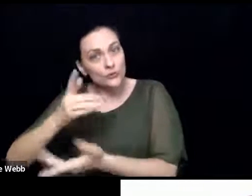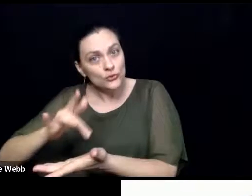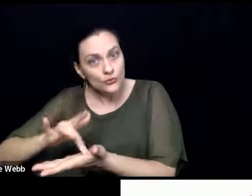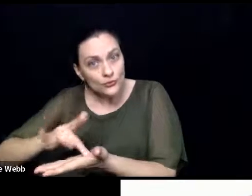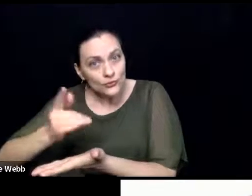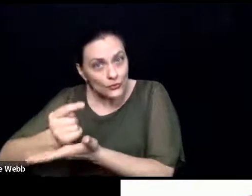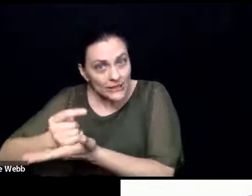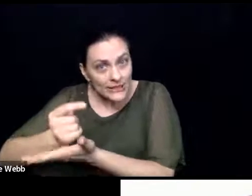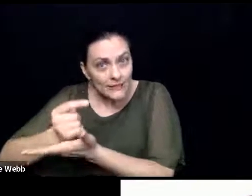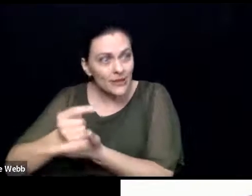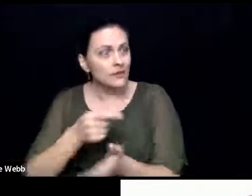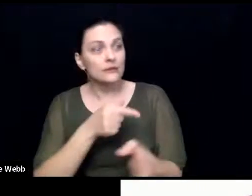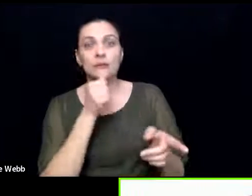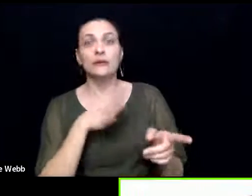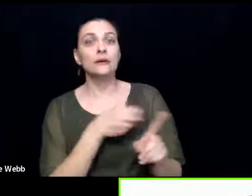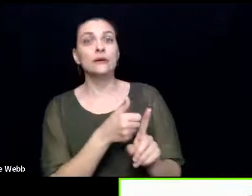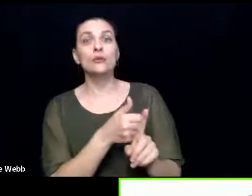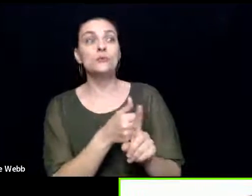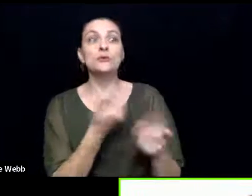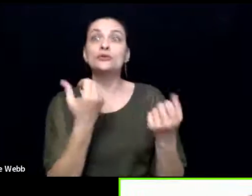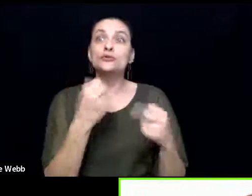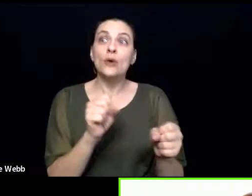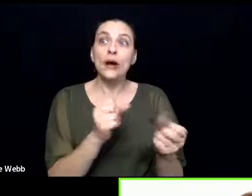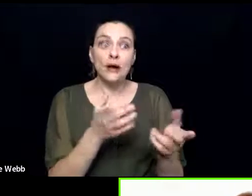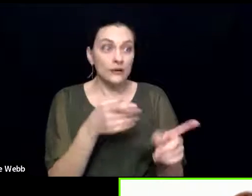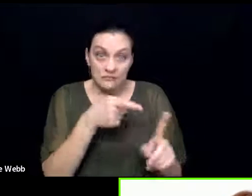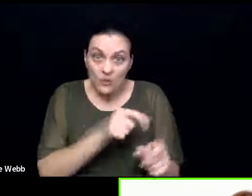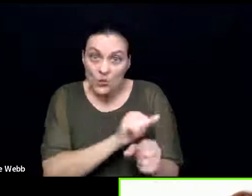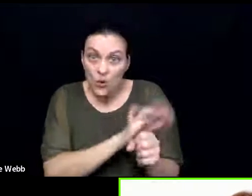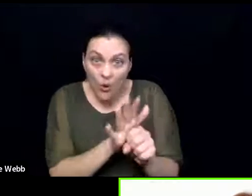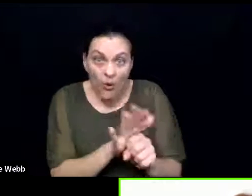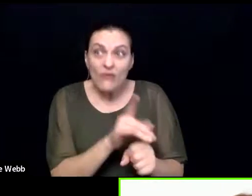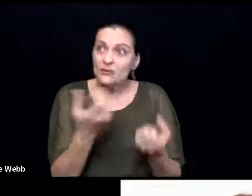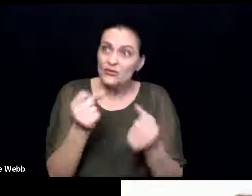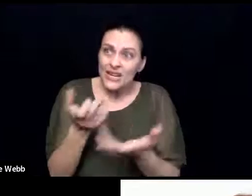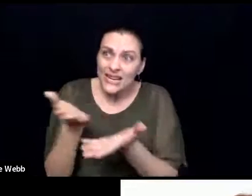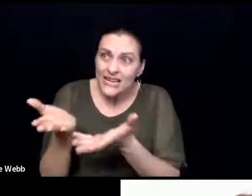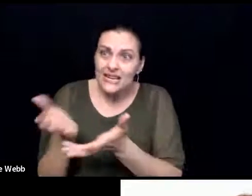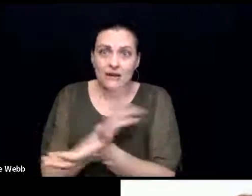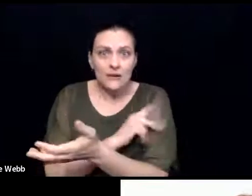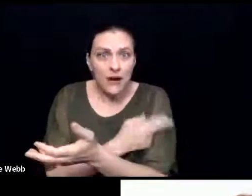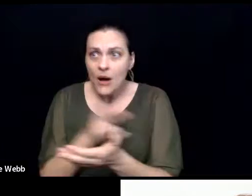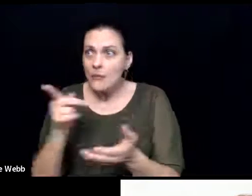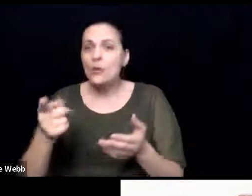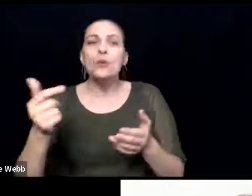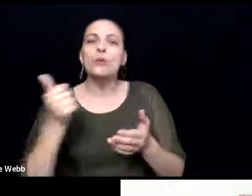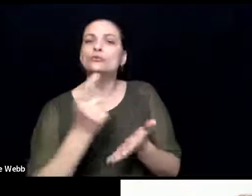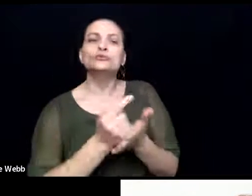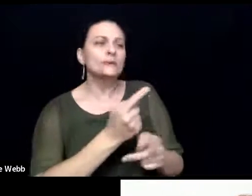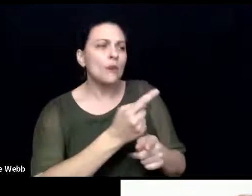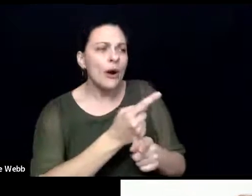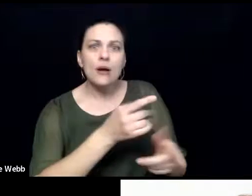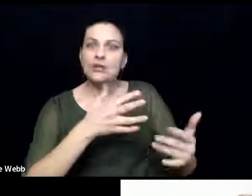ended up dying. There are all kinds of reasons why these things are important. That's the,